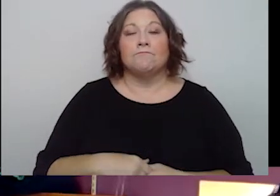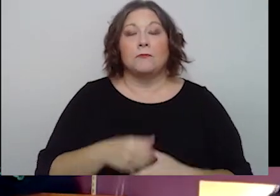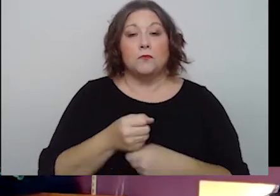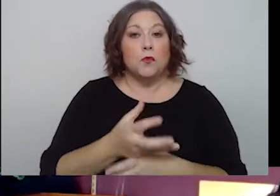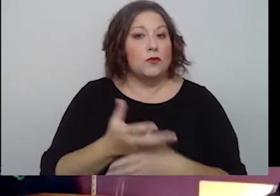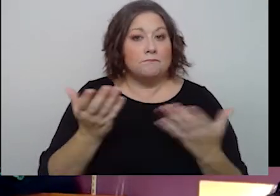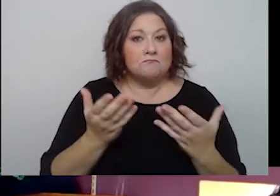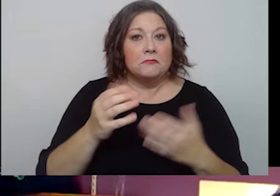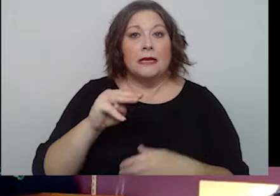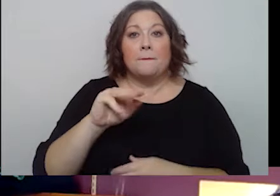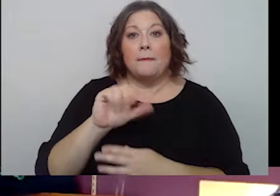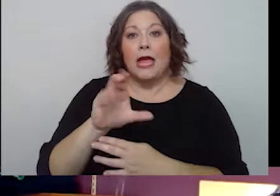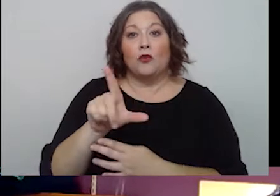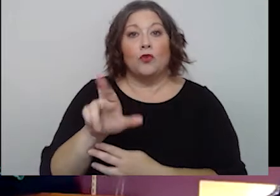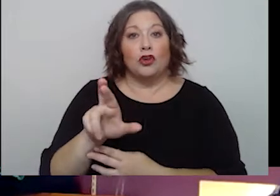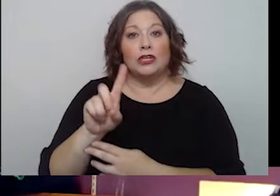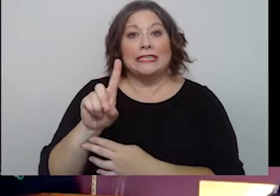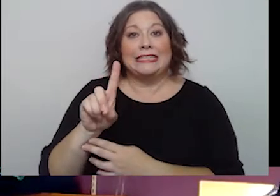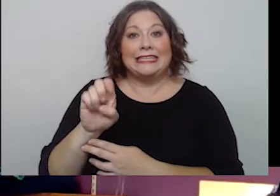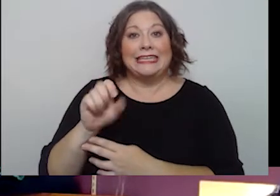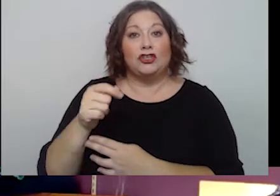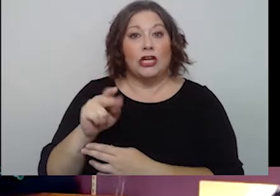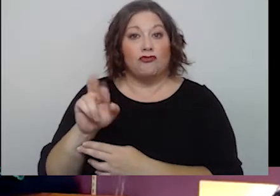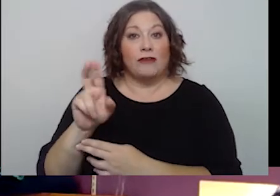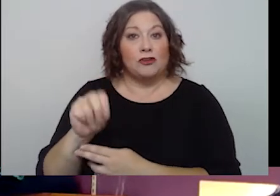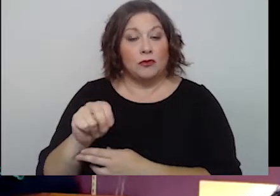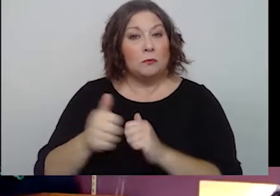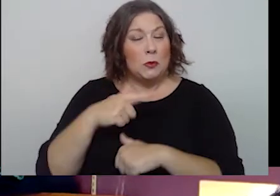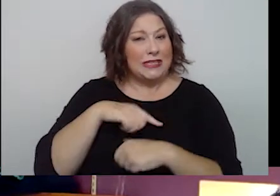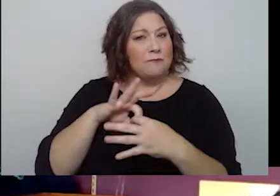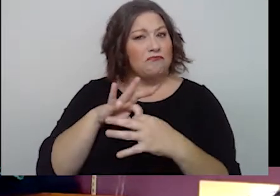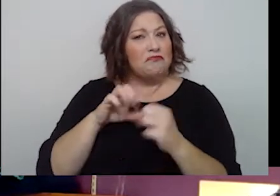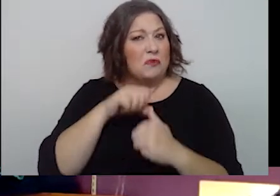it's caused by macular degeneration, usually associated with elderly folks,